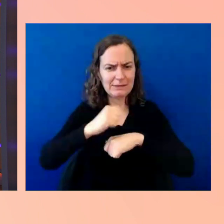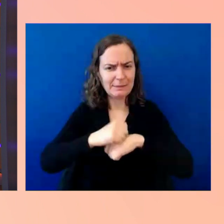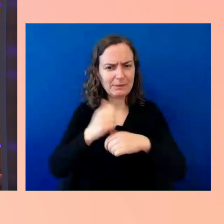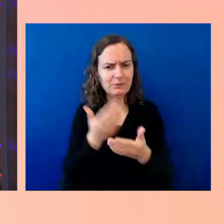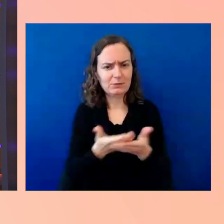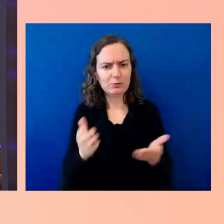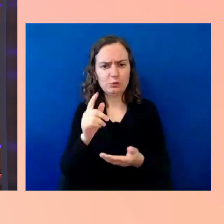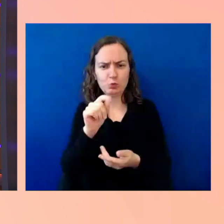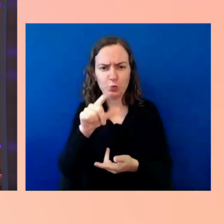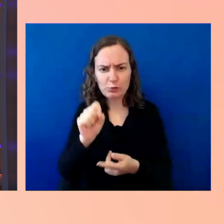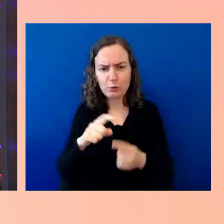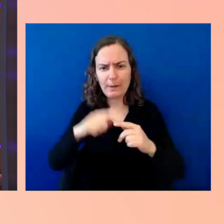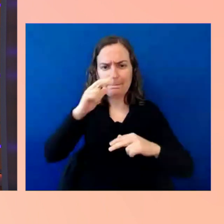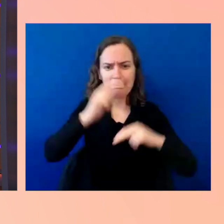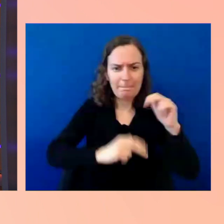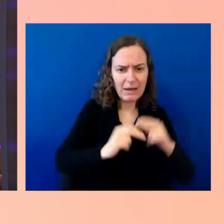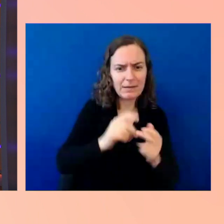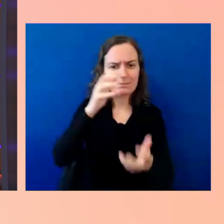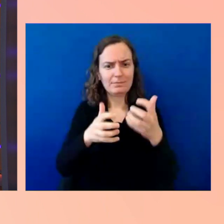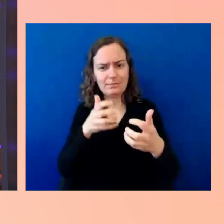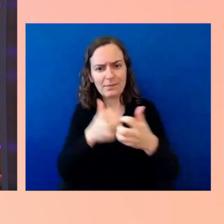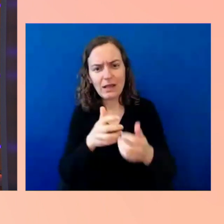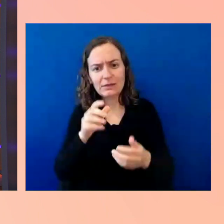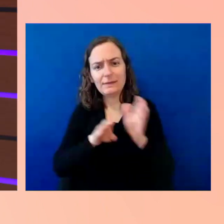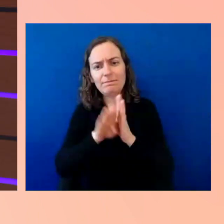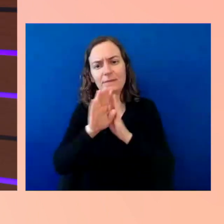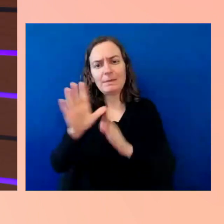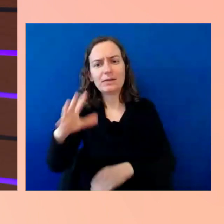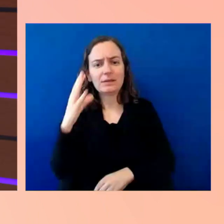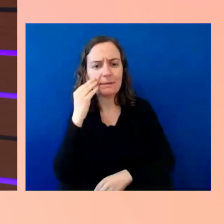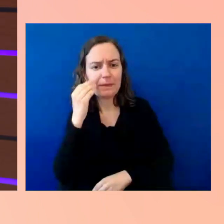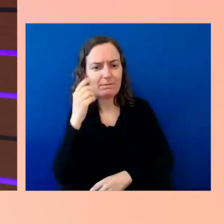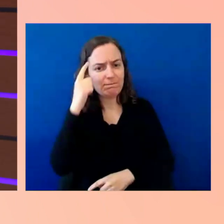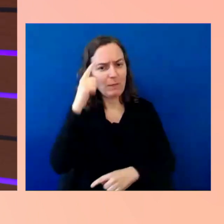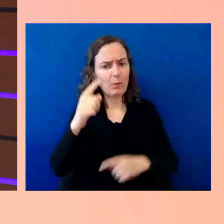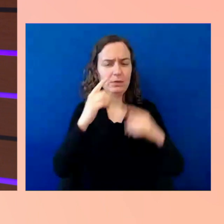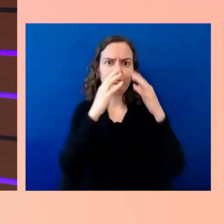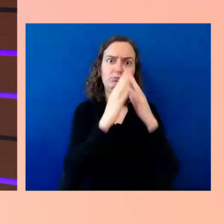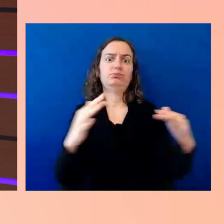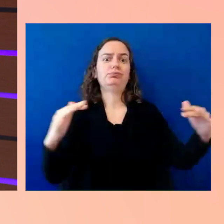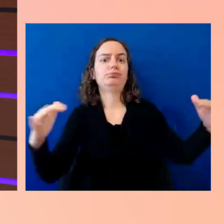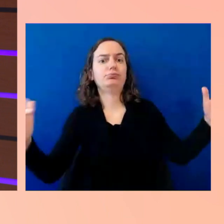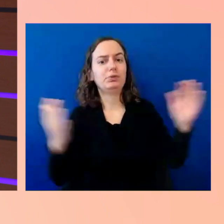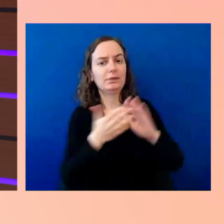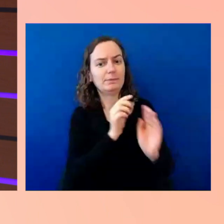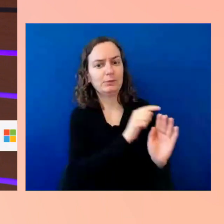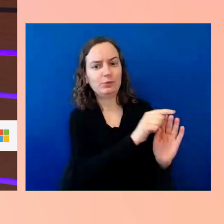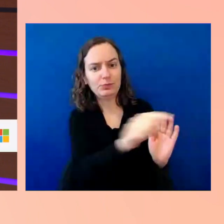for the incredible diversity of human cognition. In other words, these guidelines are going to